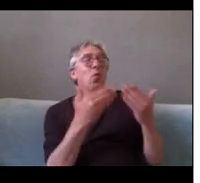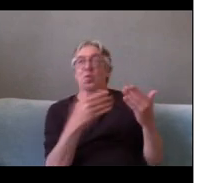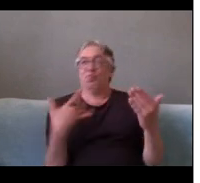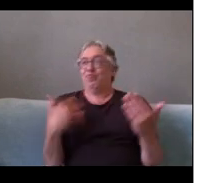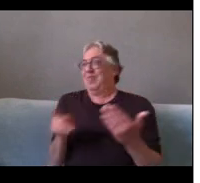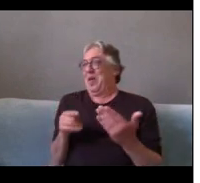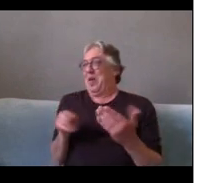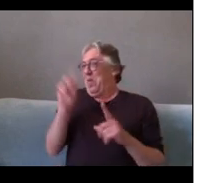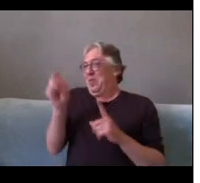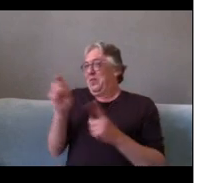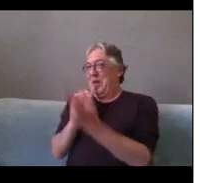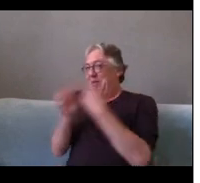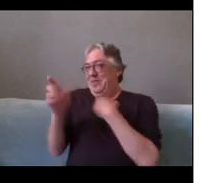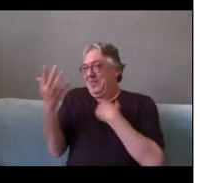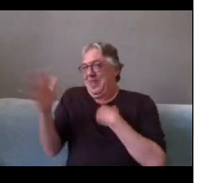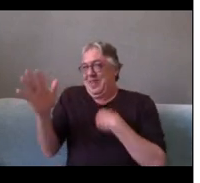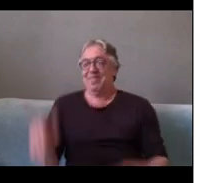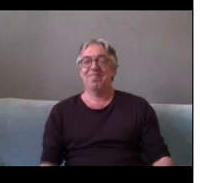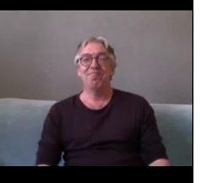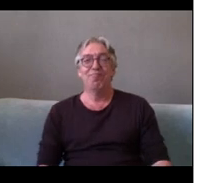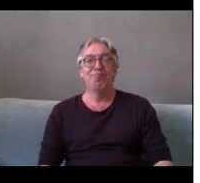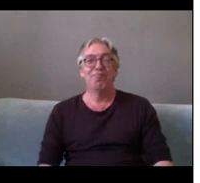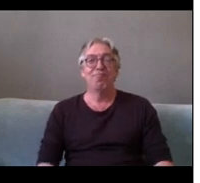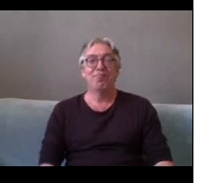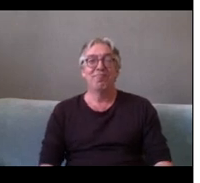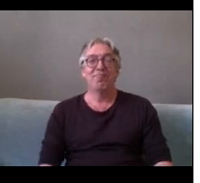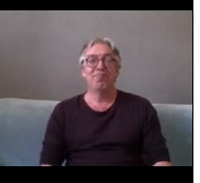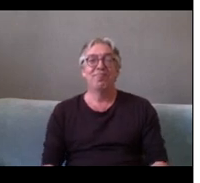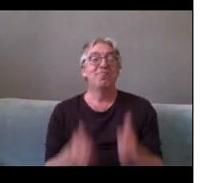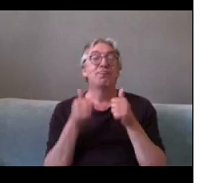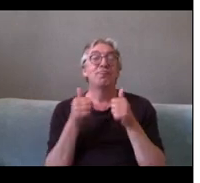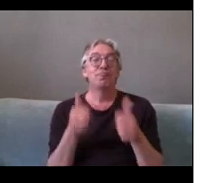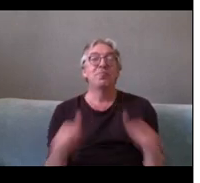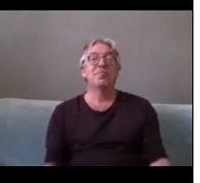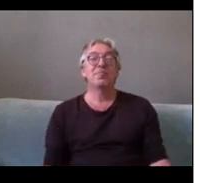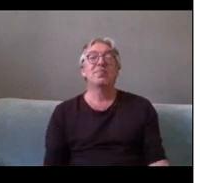meaningful participation of persons with disabilities is essential